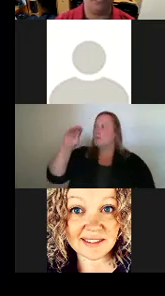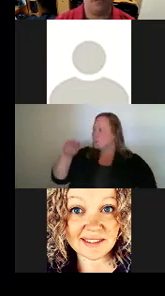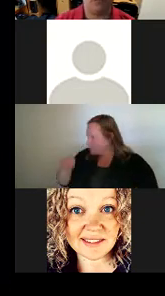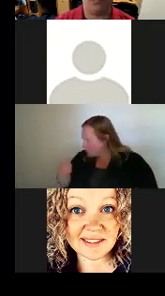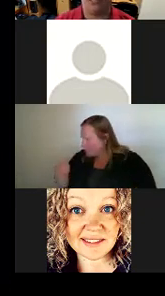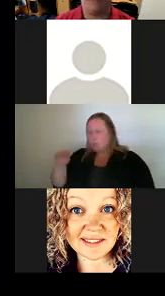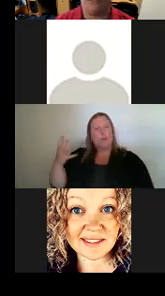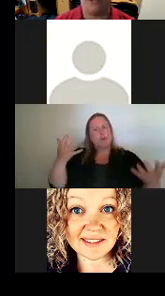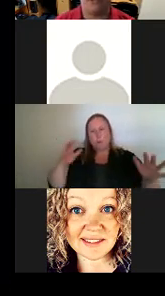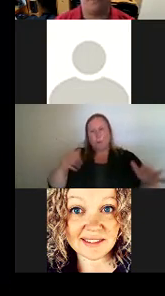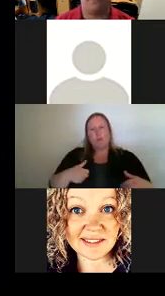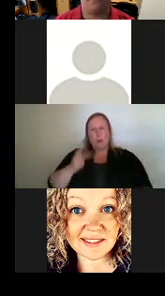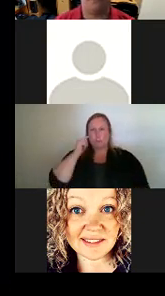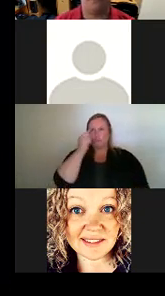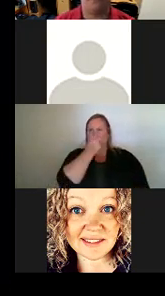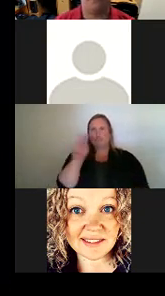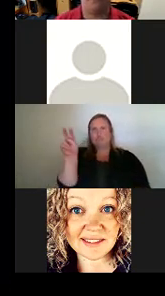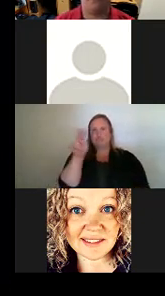DIFFERENT PORTIONS OF THE SCREEN.